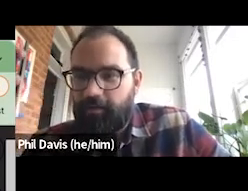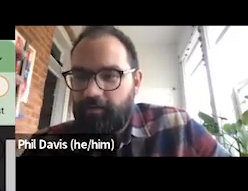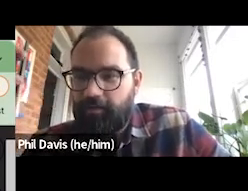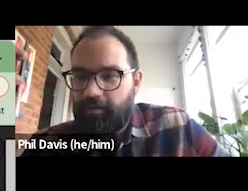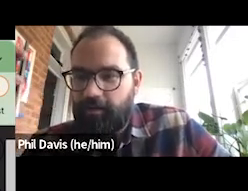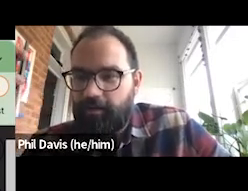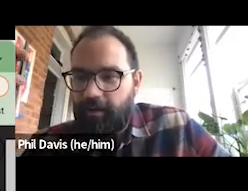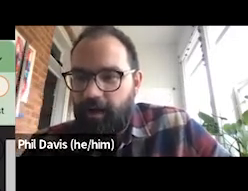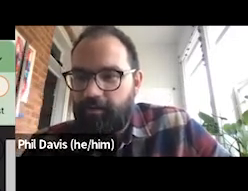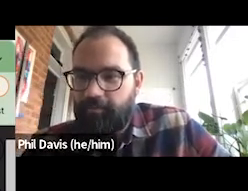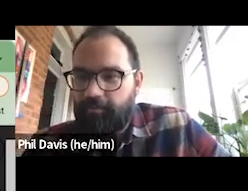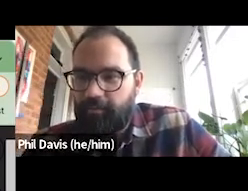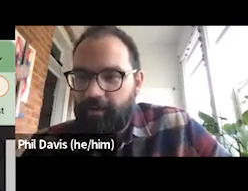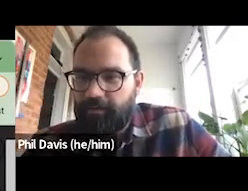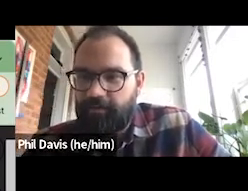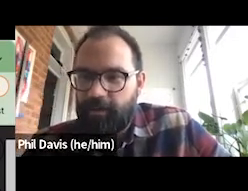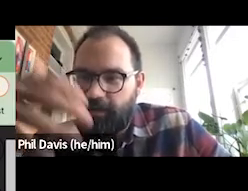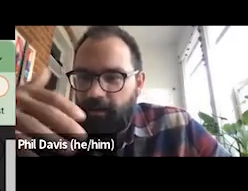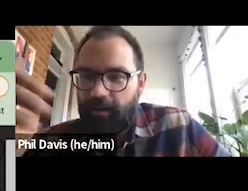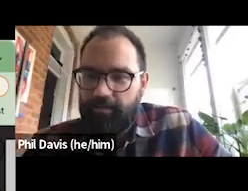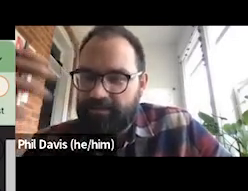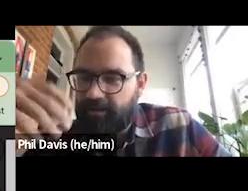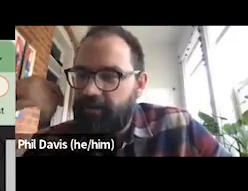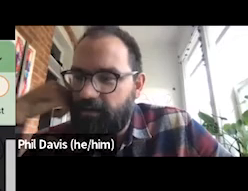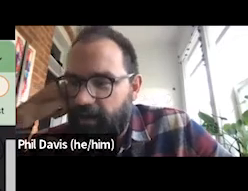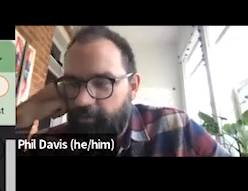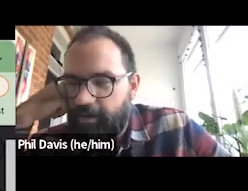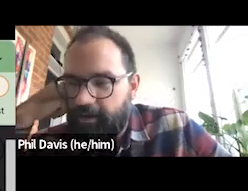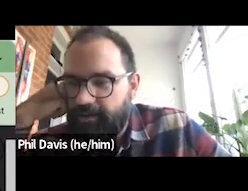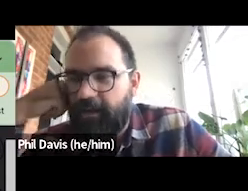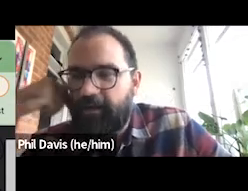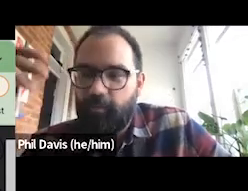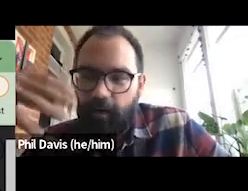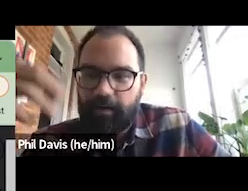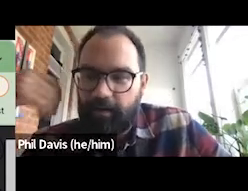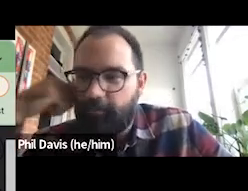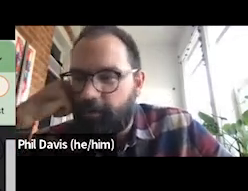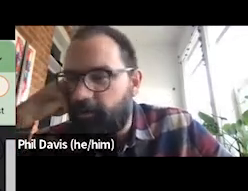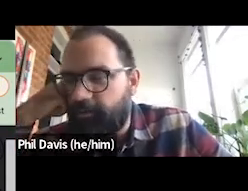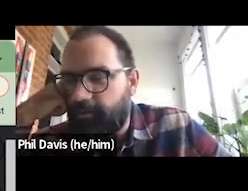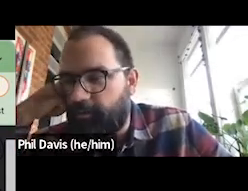and you're not bringing too many outside collaborators, like you want to collaborate with people,